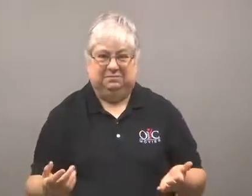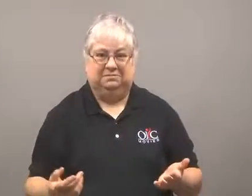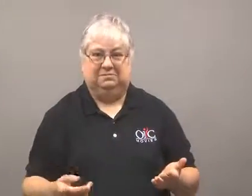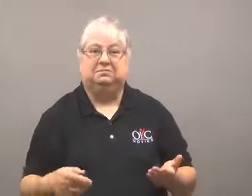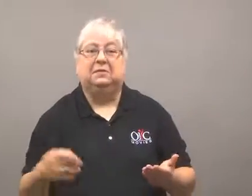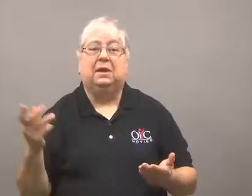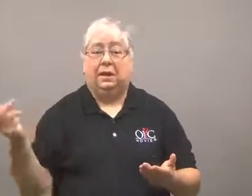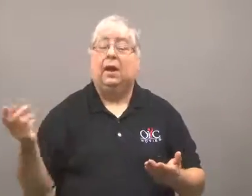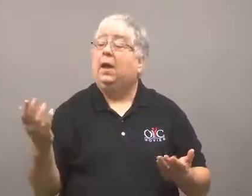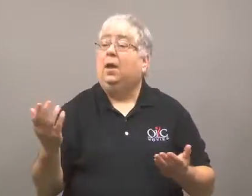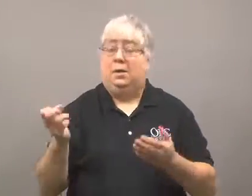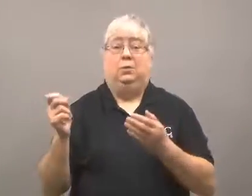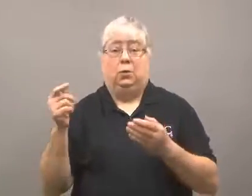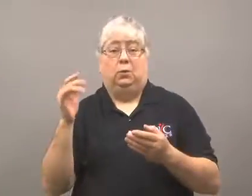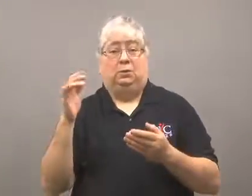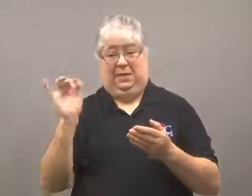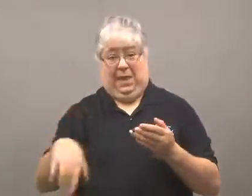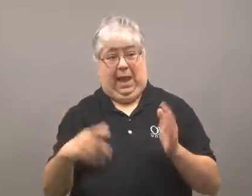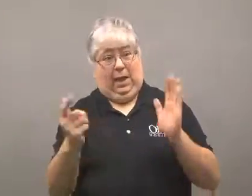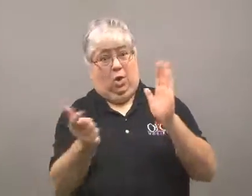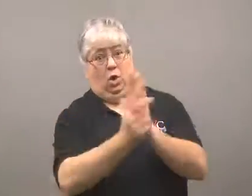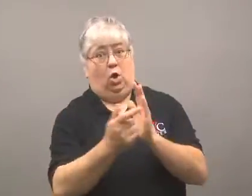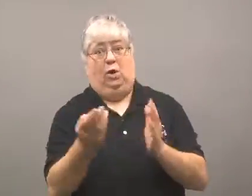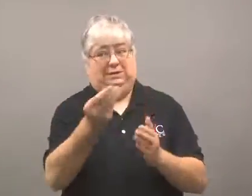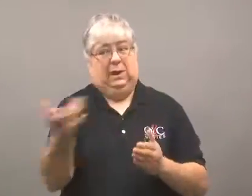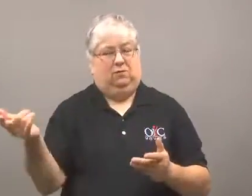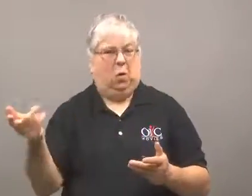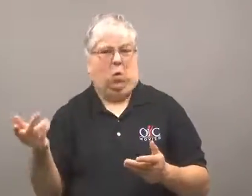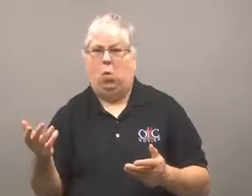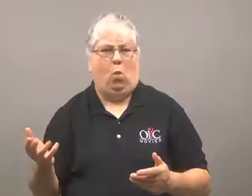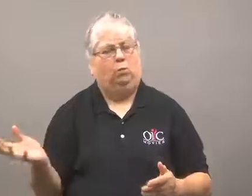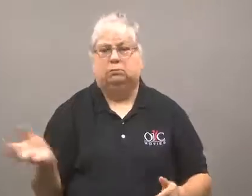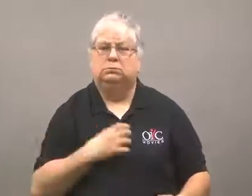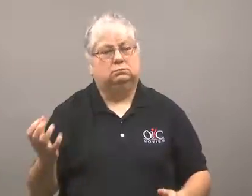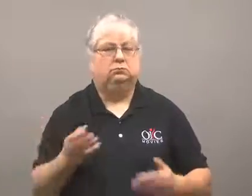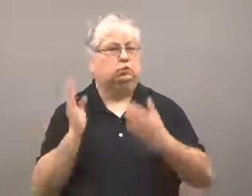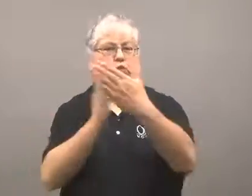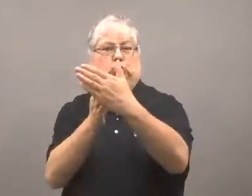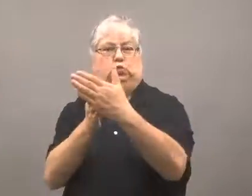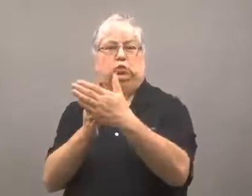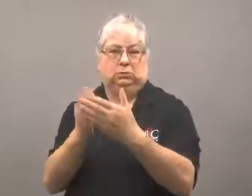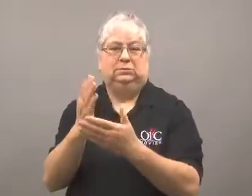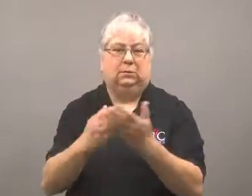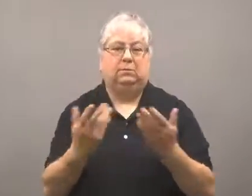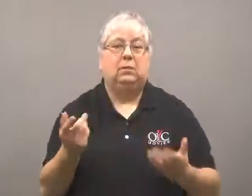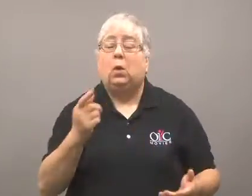There have been lawsuits filed regarding the law.